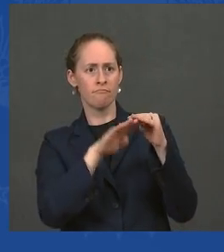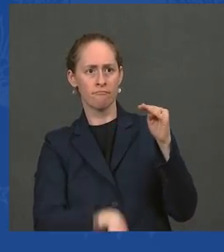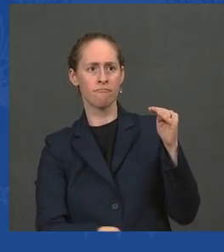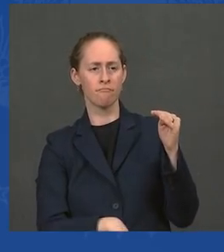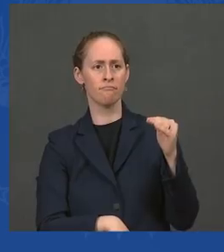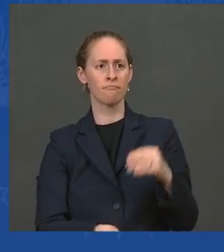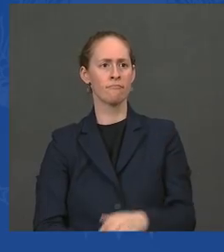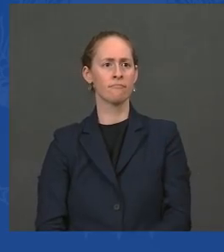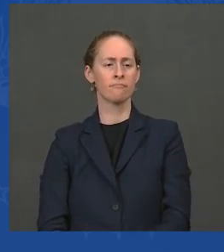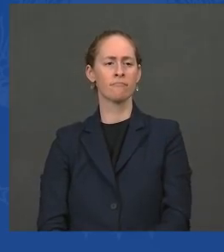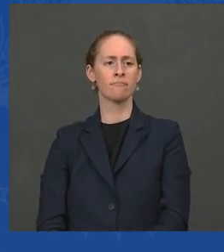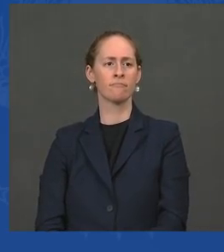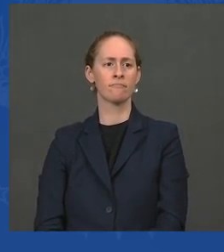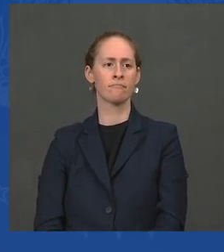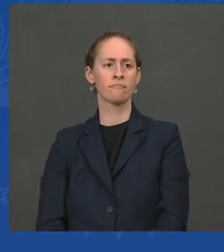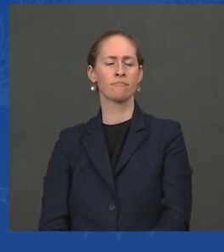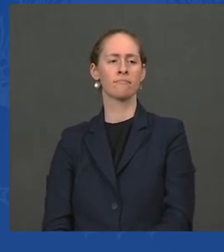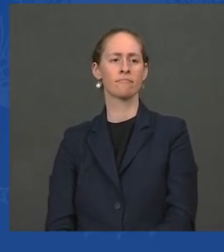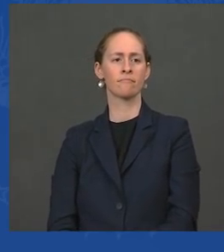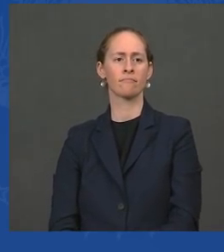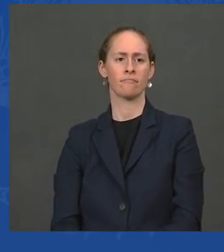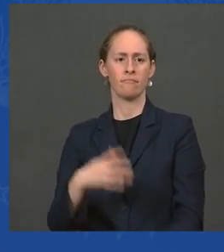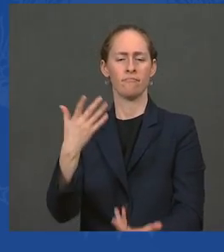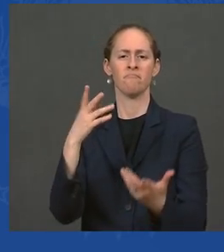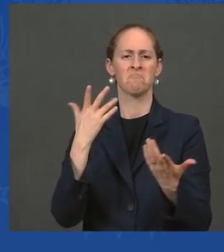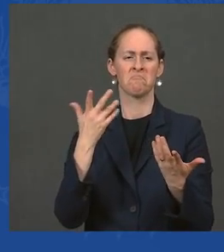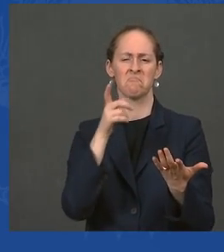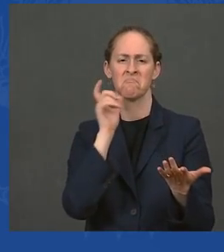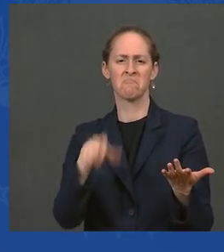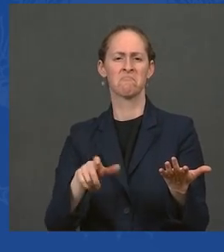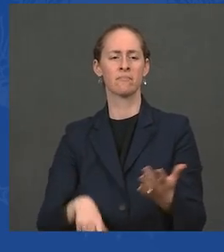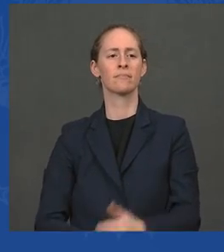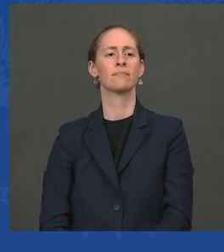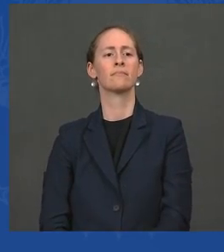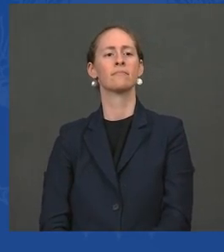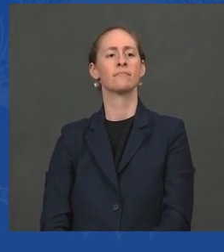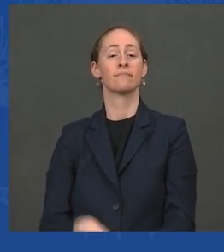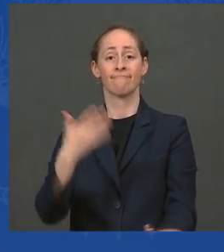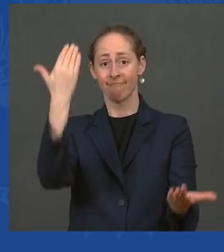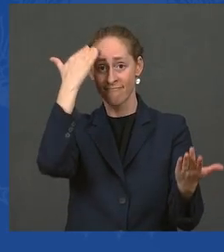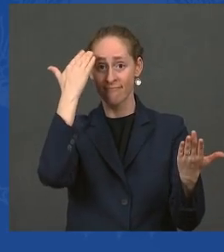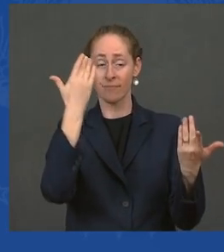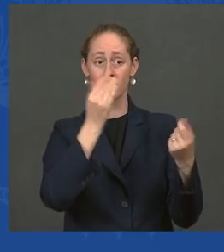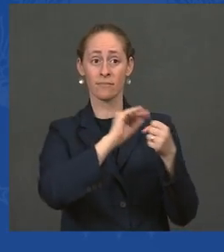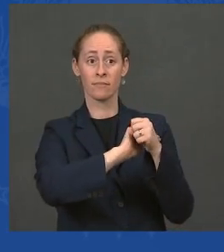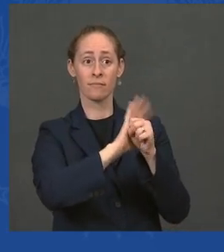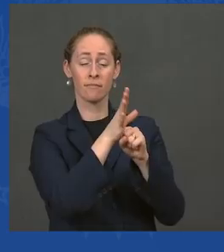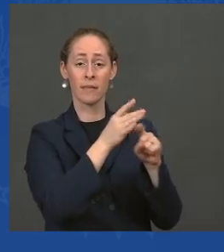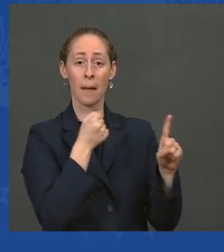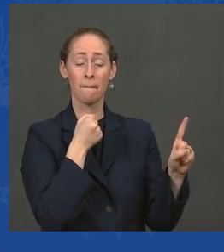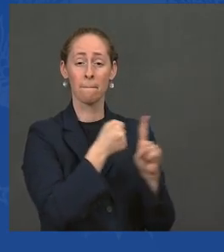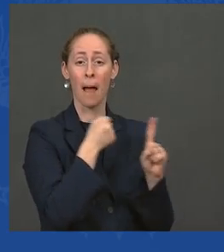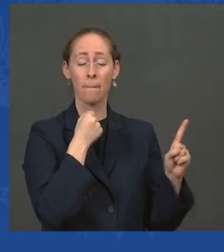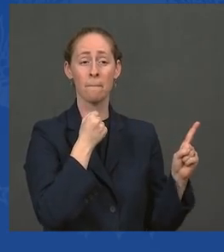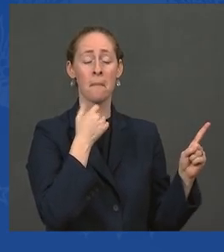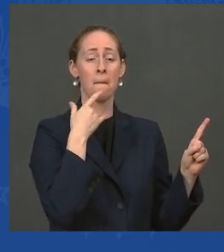And, by the way, you know, during this -- all the crisis we've had with COVID, there's an absolute finite number of billionaires